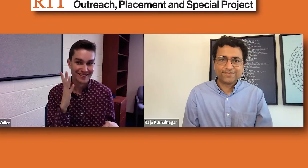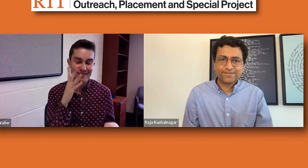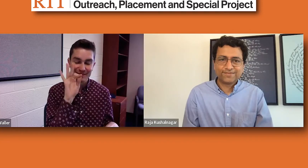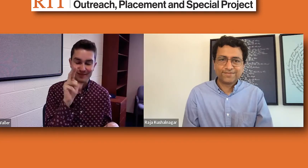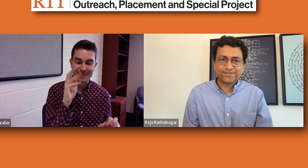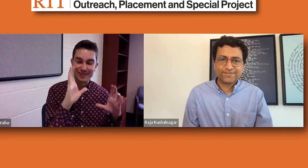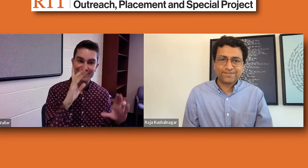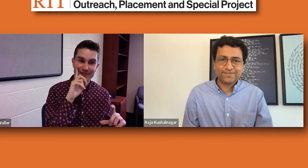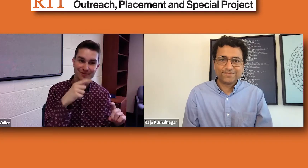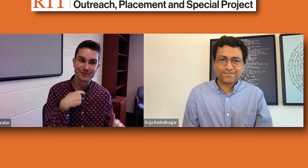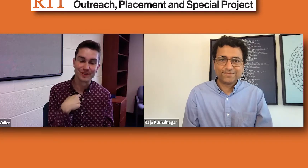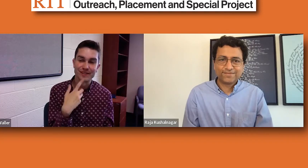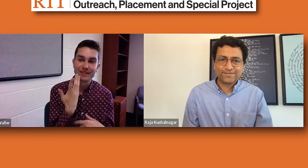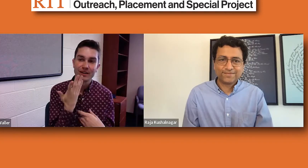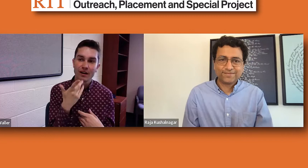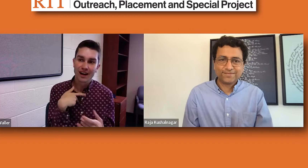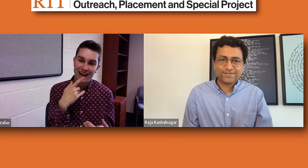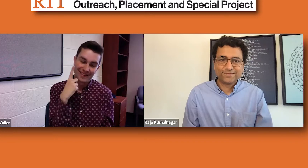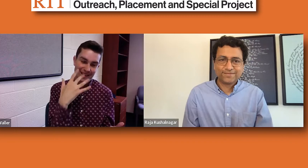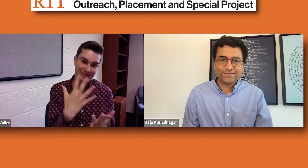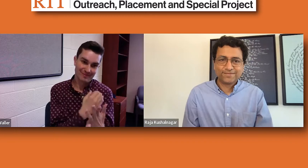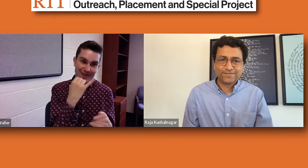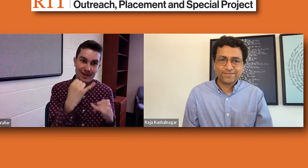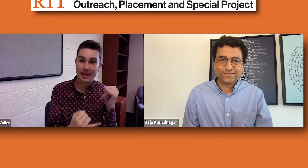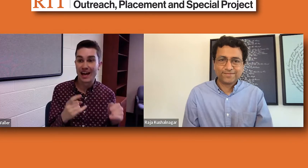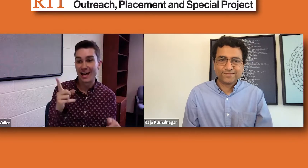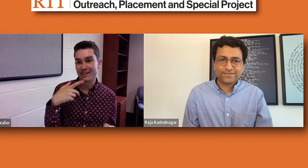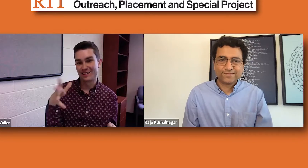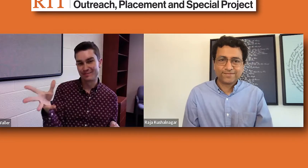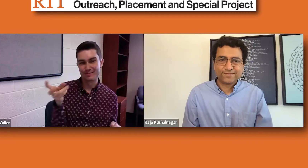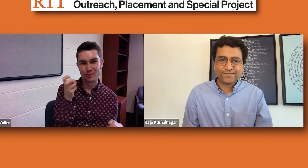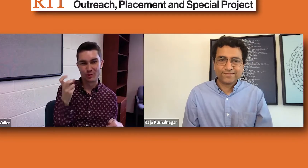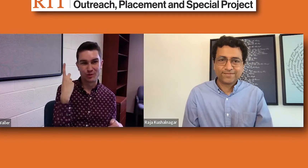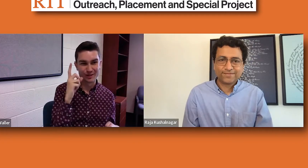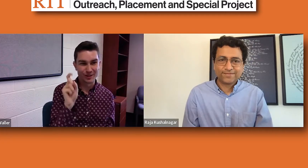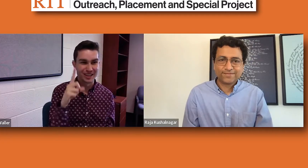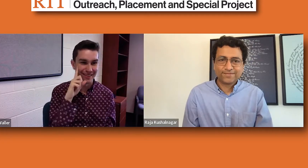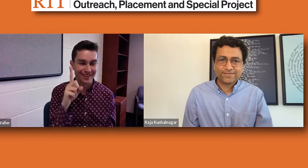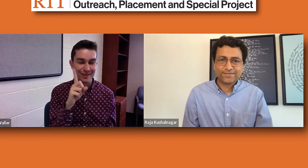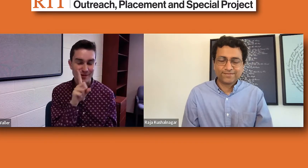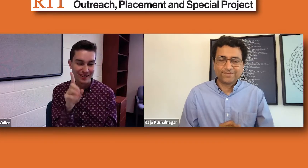This is, you know, has been a really great conversation with you.